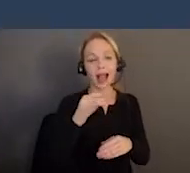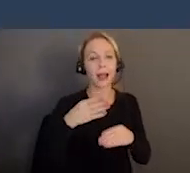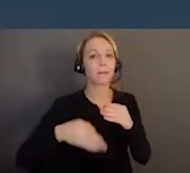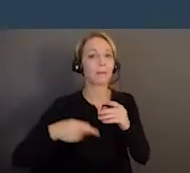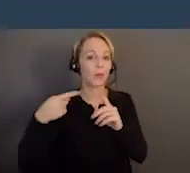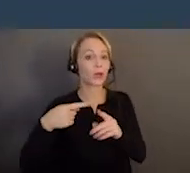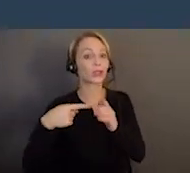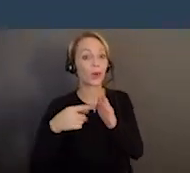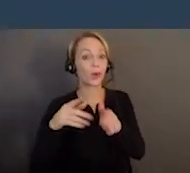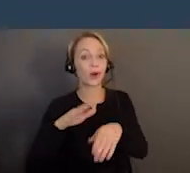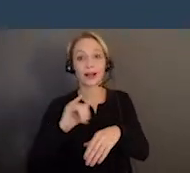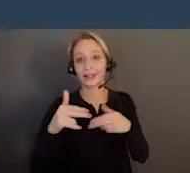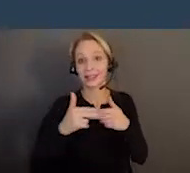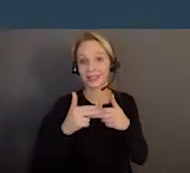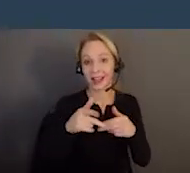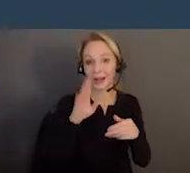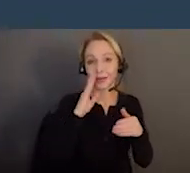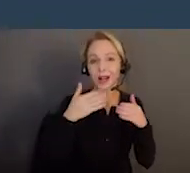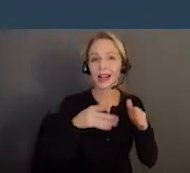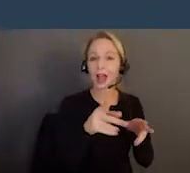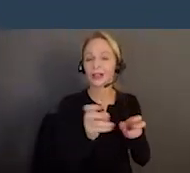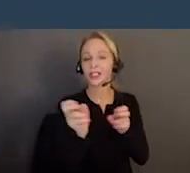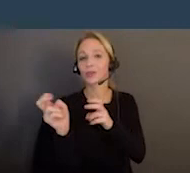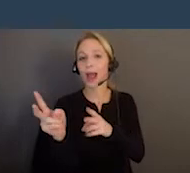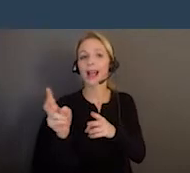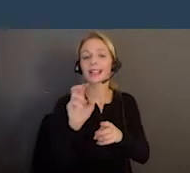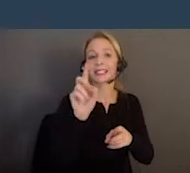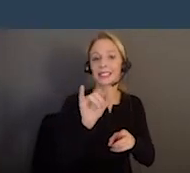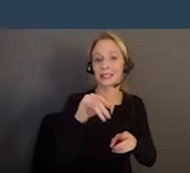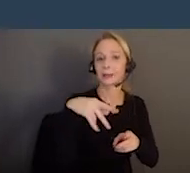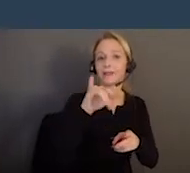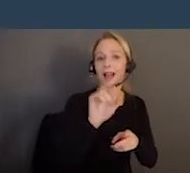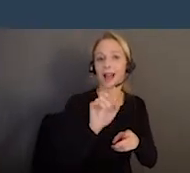AND THIS ALLOWS A ZIP FILE IN THE USER DESIGN MANAGER.